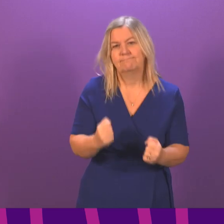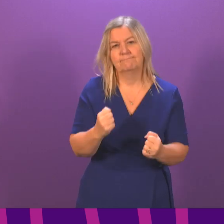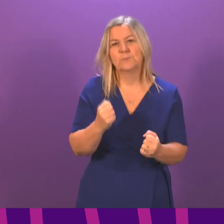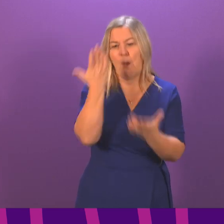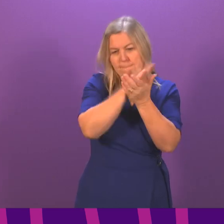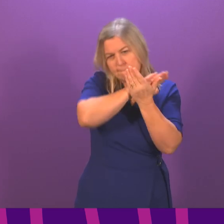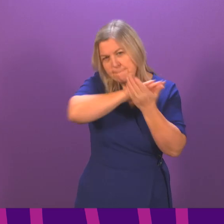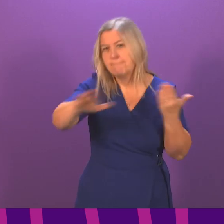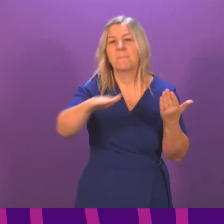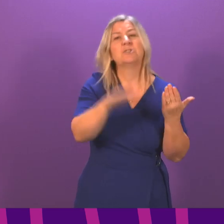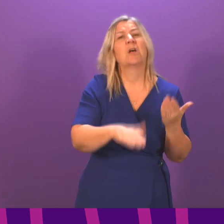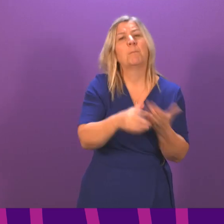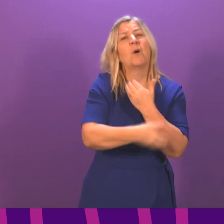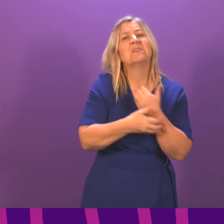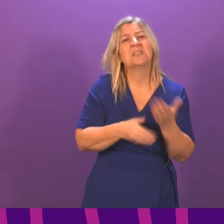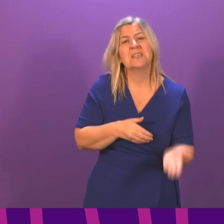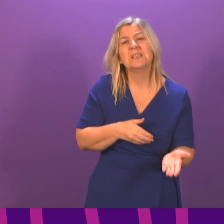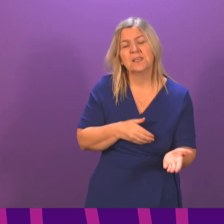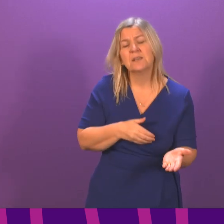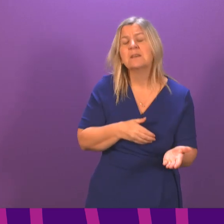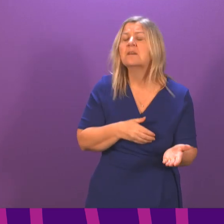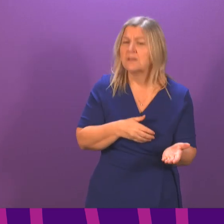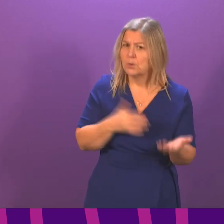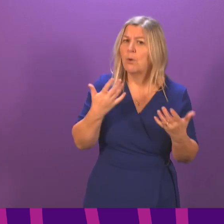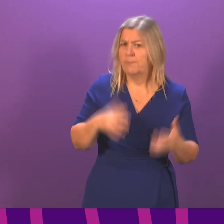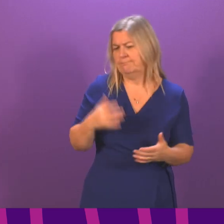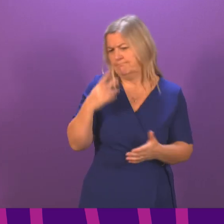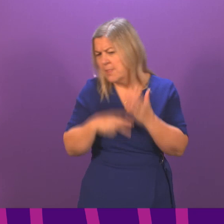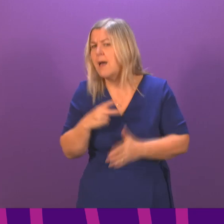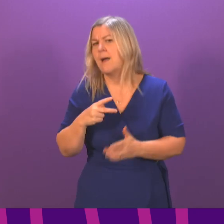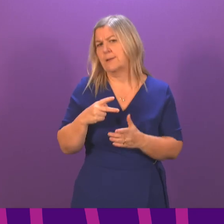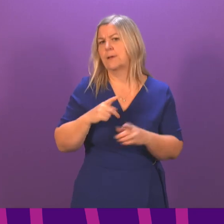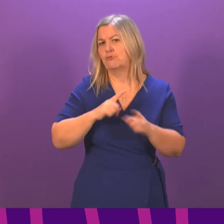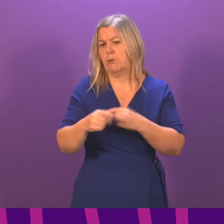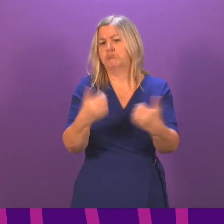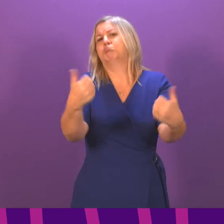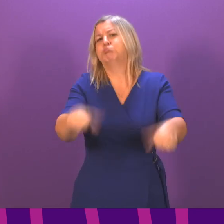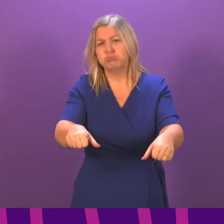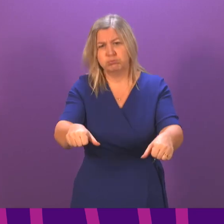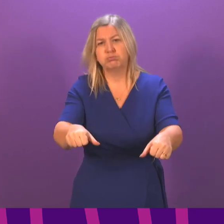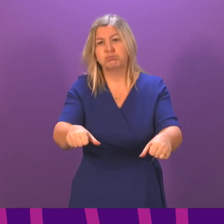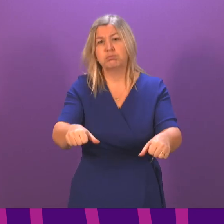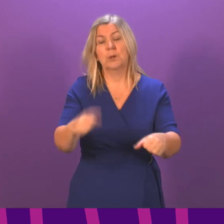particular. We are taking significant steps to do that. We are the only part of the United